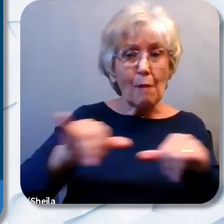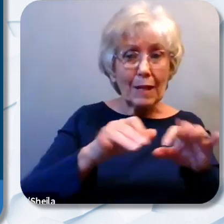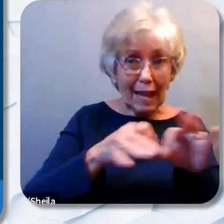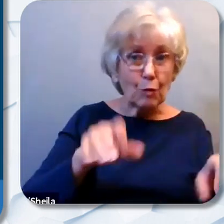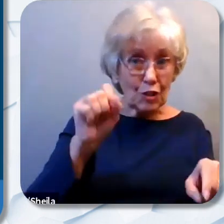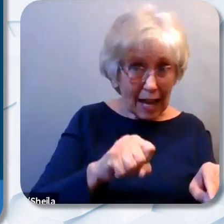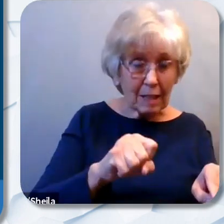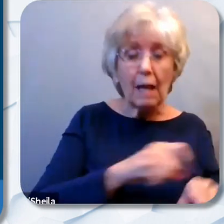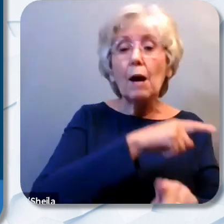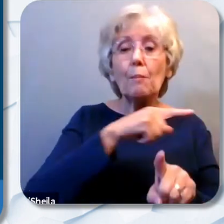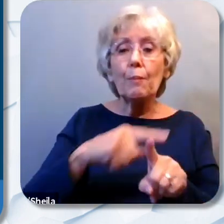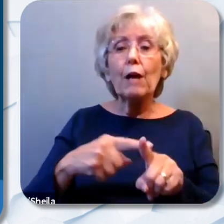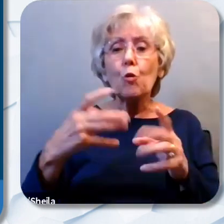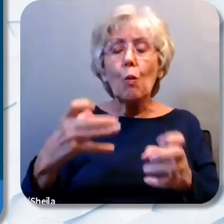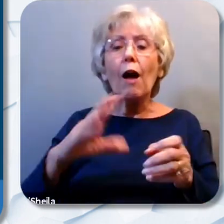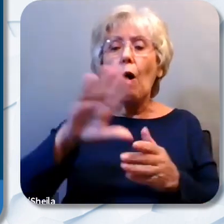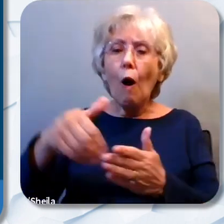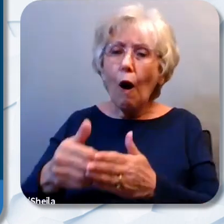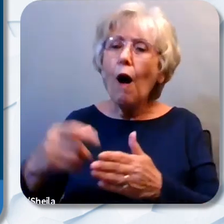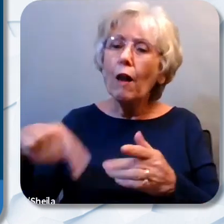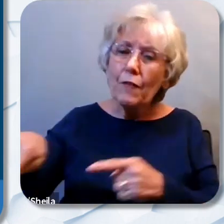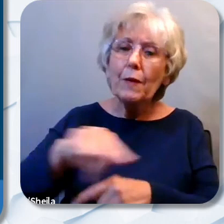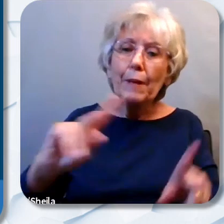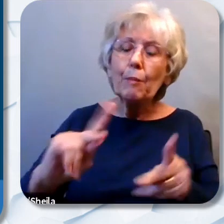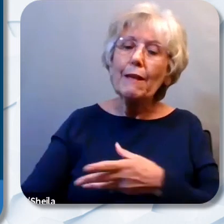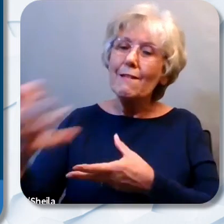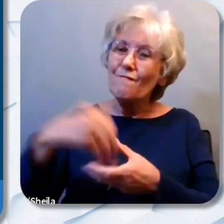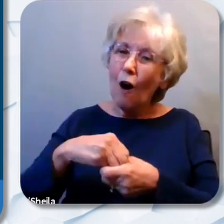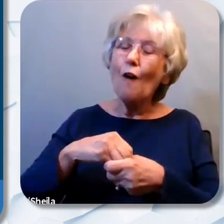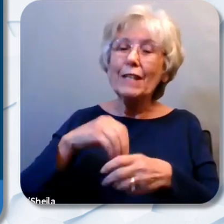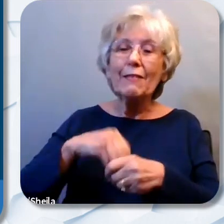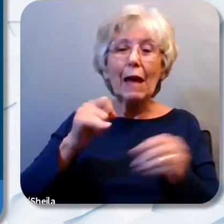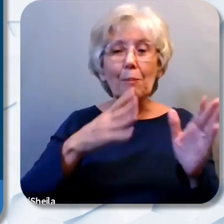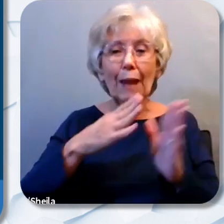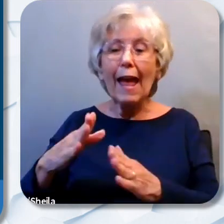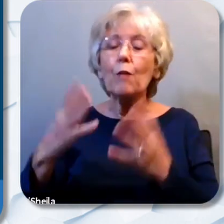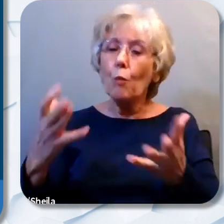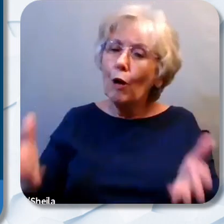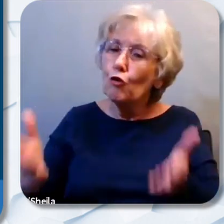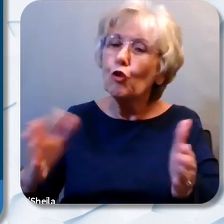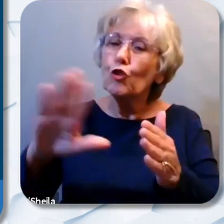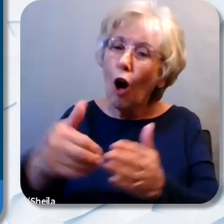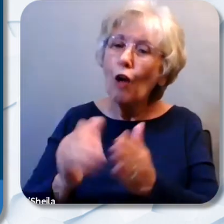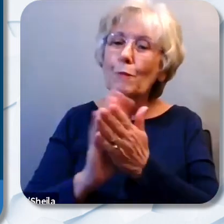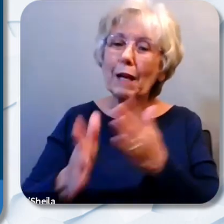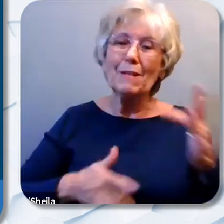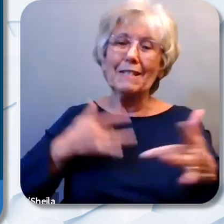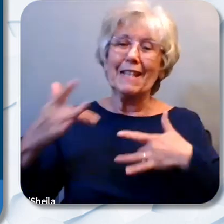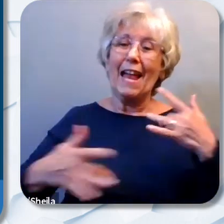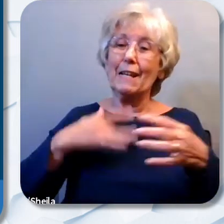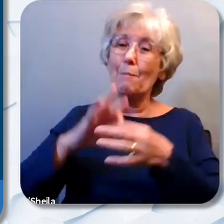everyone on the plan or everyone excited about this opportunity. The second one is everyone